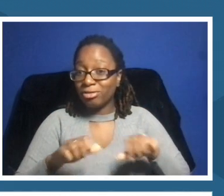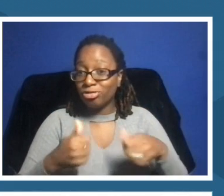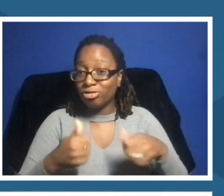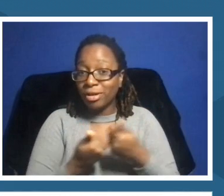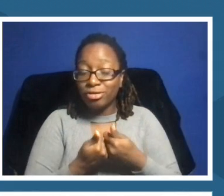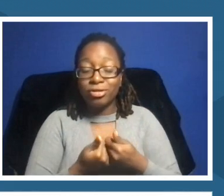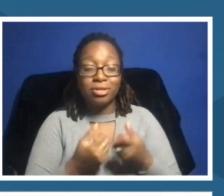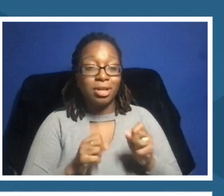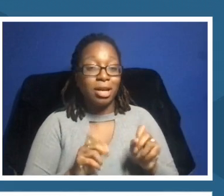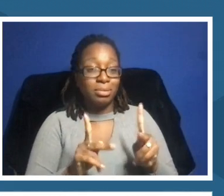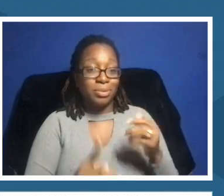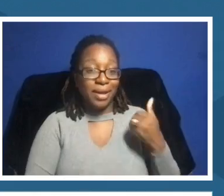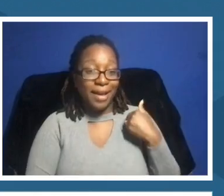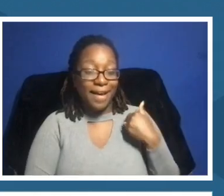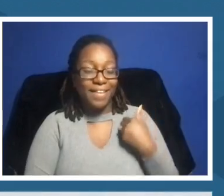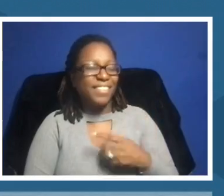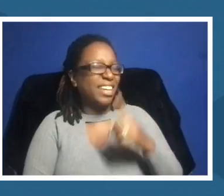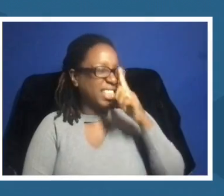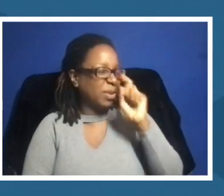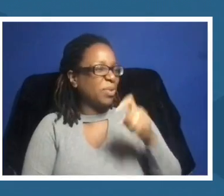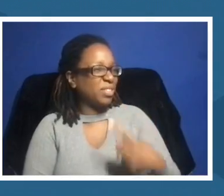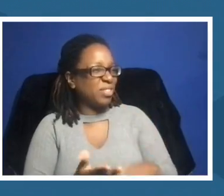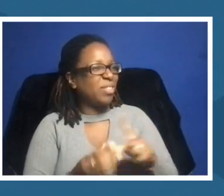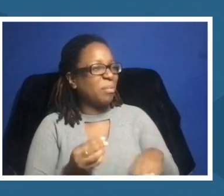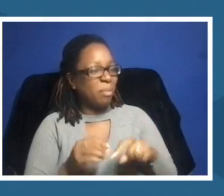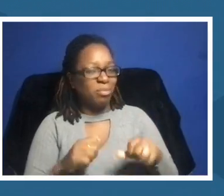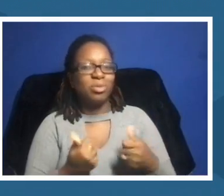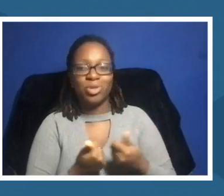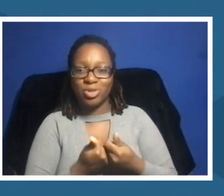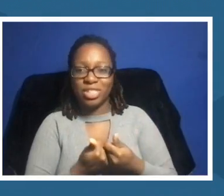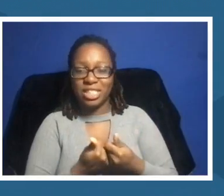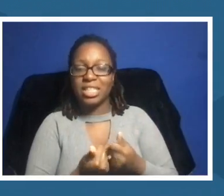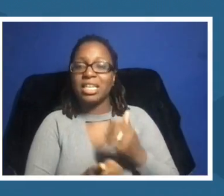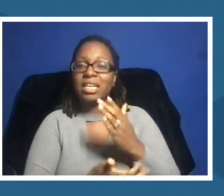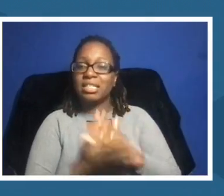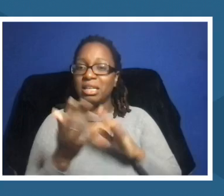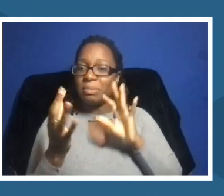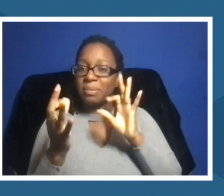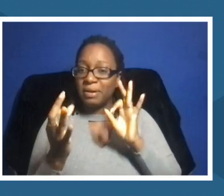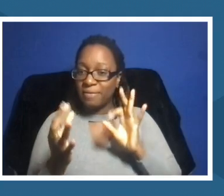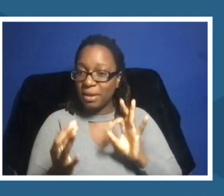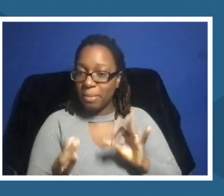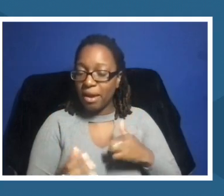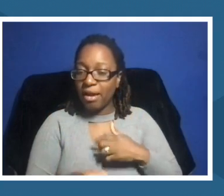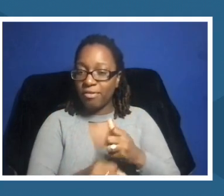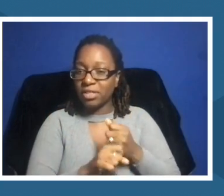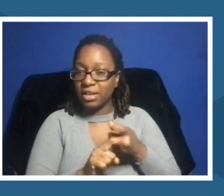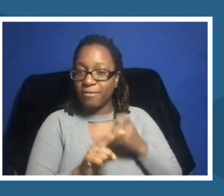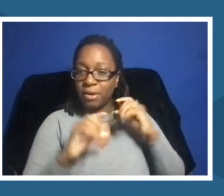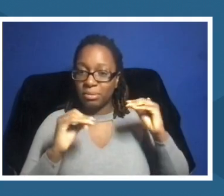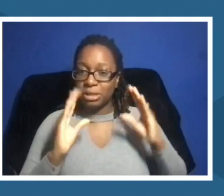i think we should talk about some of the challenges because some of the feedback and questions i often receive from